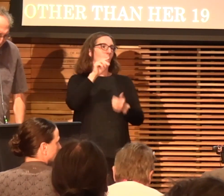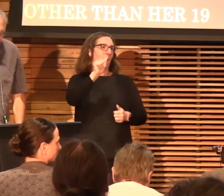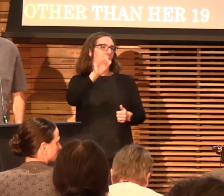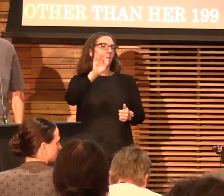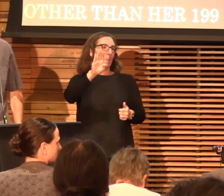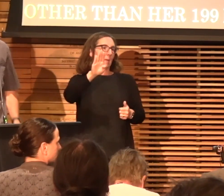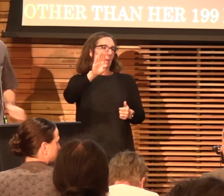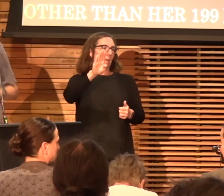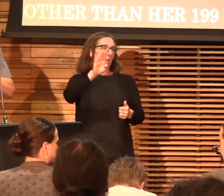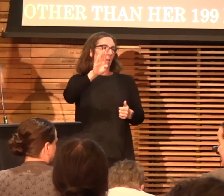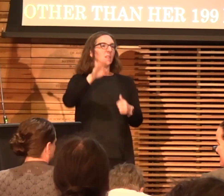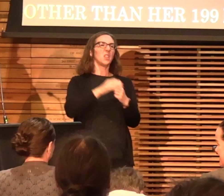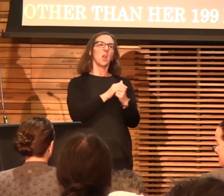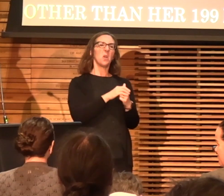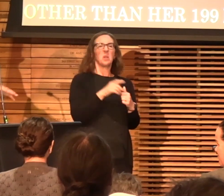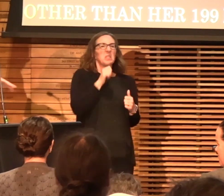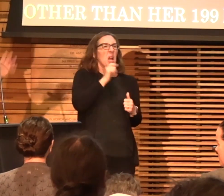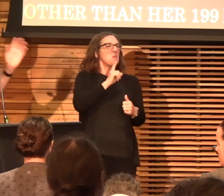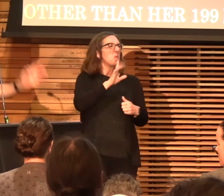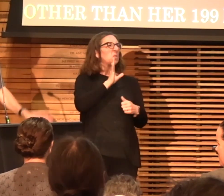she's not really talking about socialism anymore.